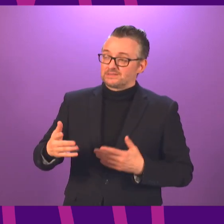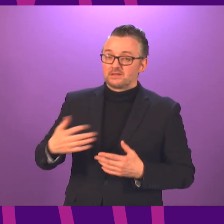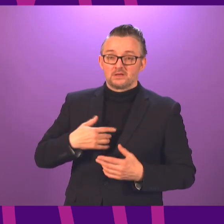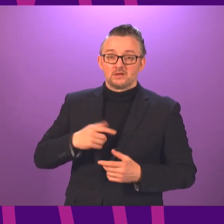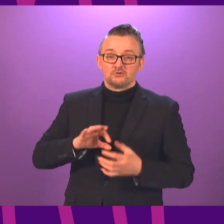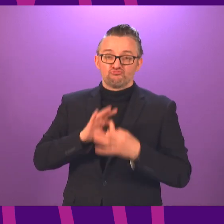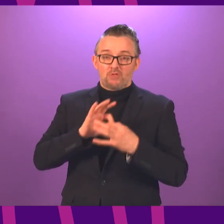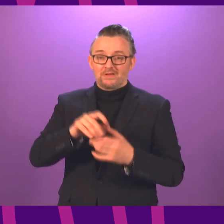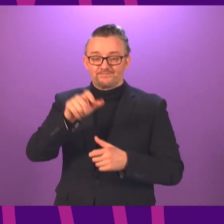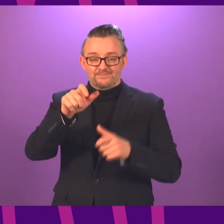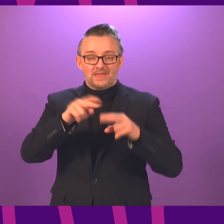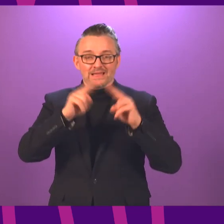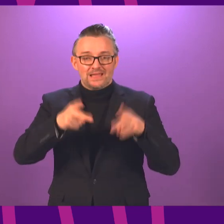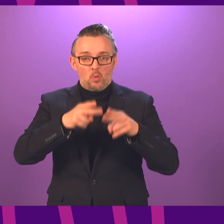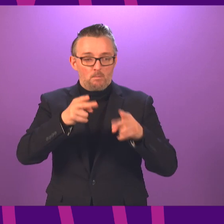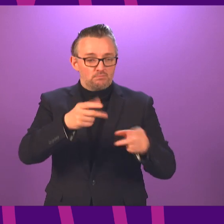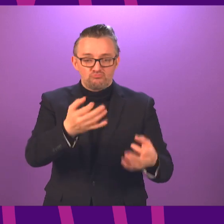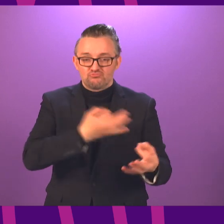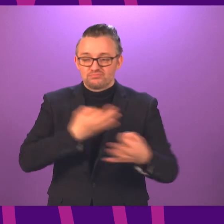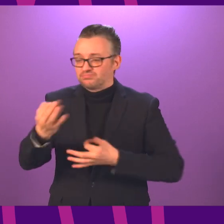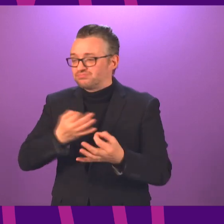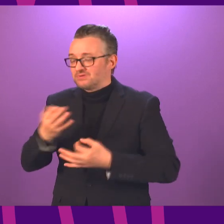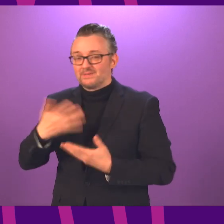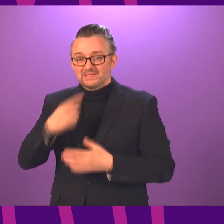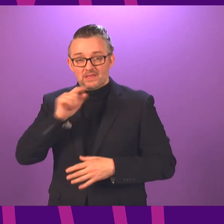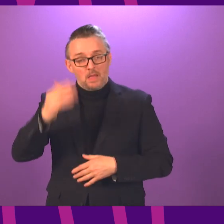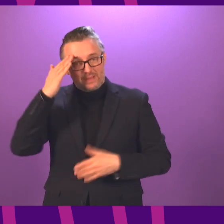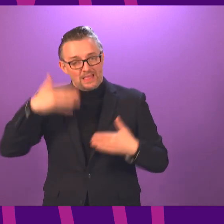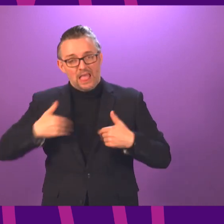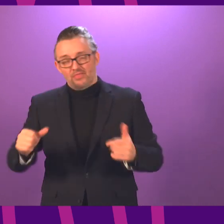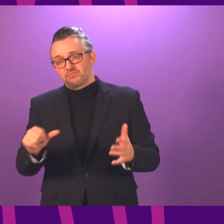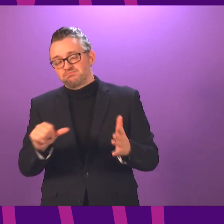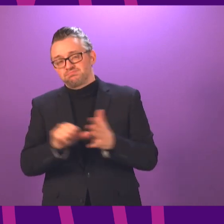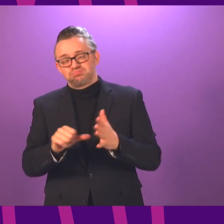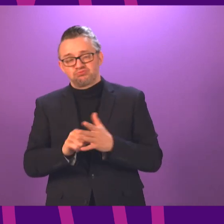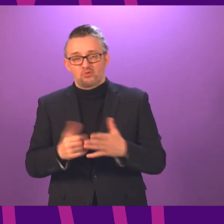relatives of care home residents whose mental health and wellbeing has been affected by